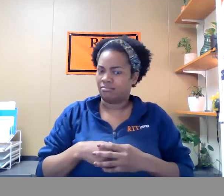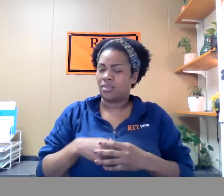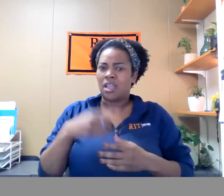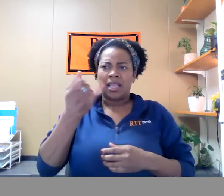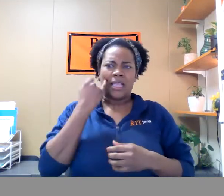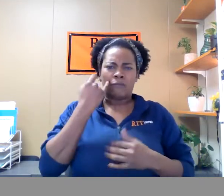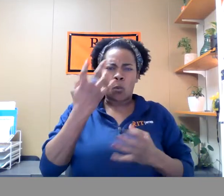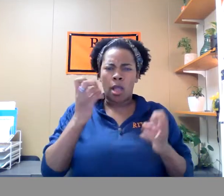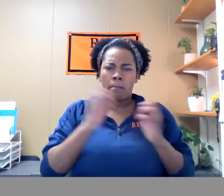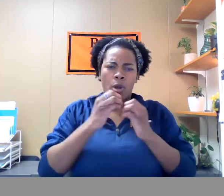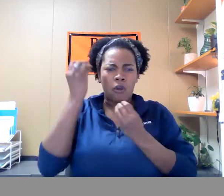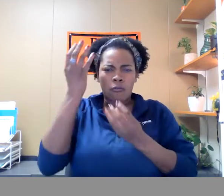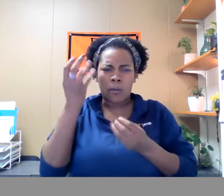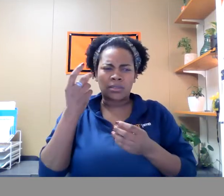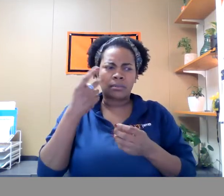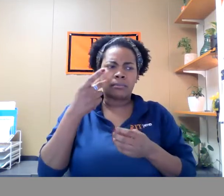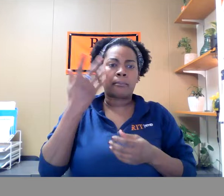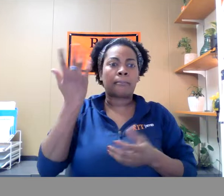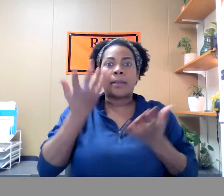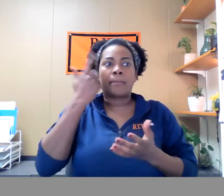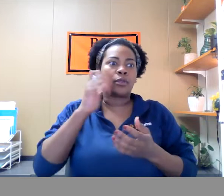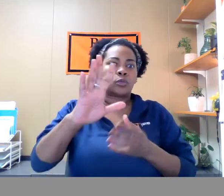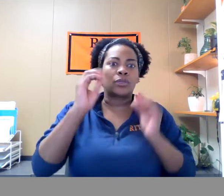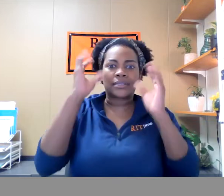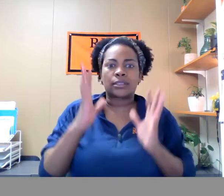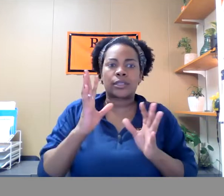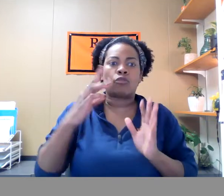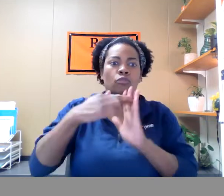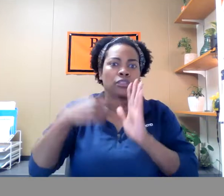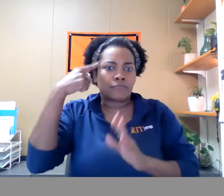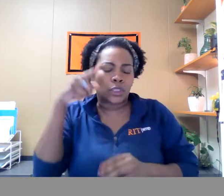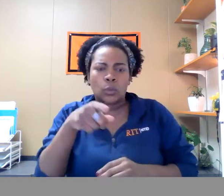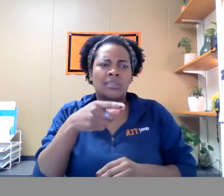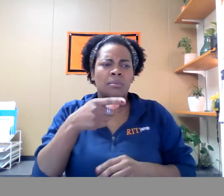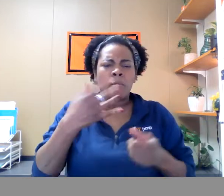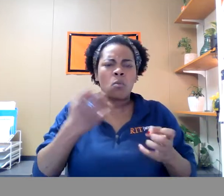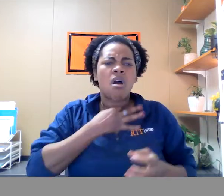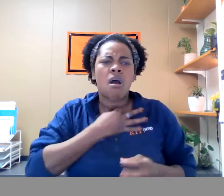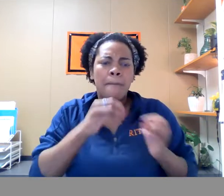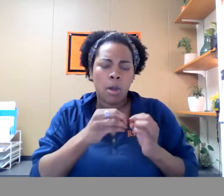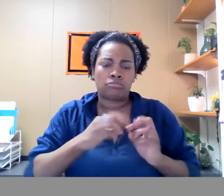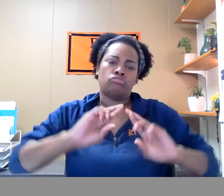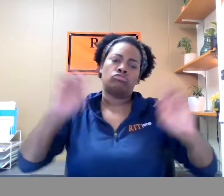Second place will be $2,000, and third place will be $1,000. So maybe you can ask your teacher to register for you